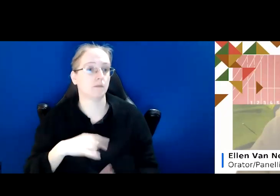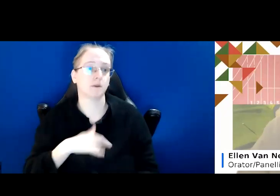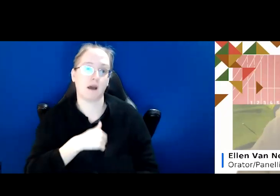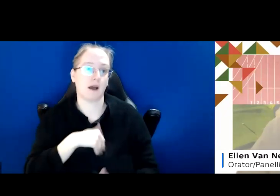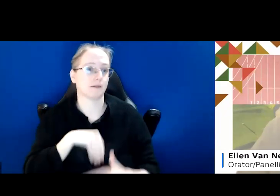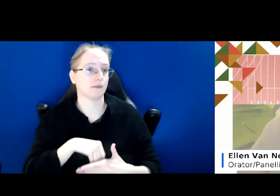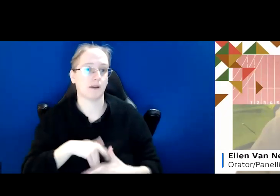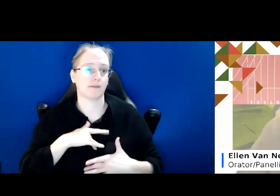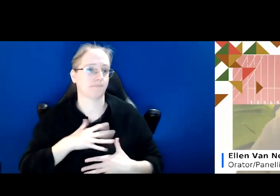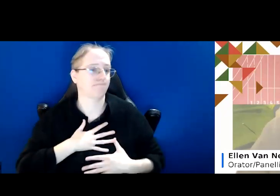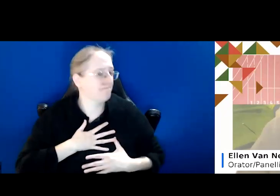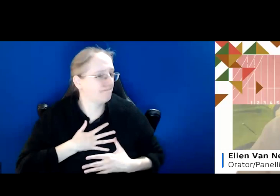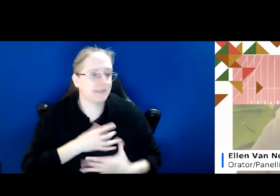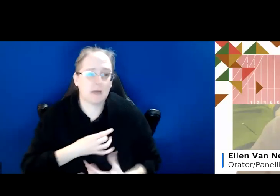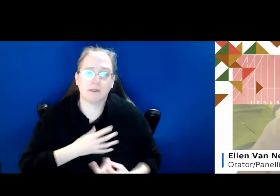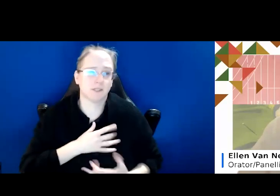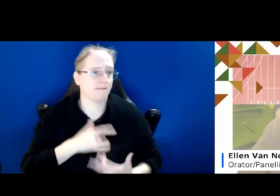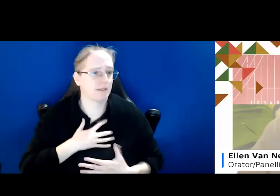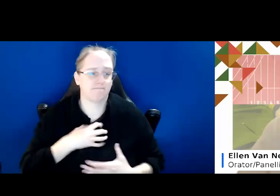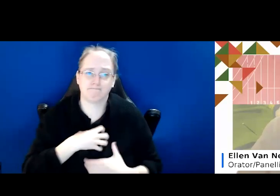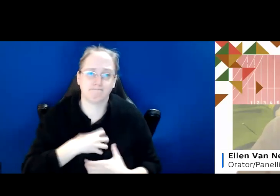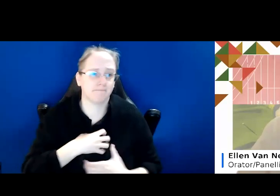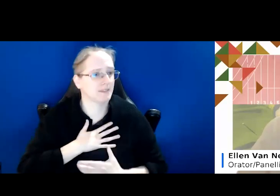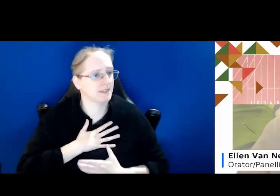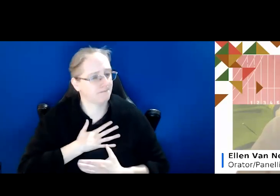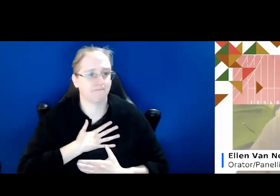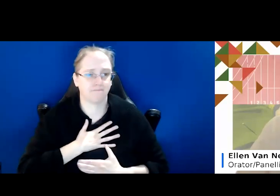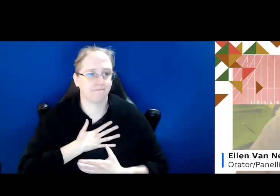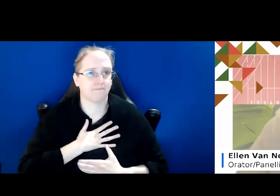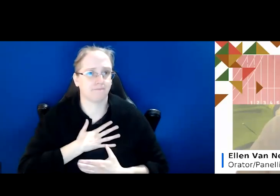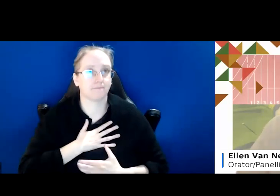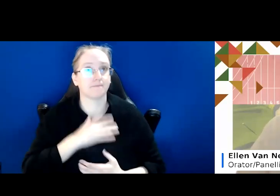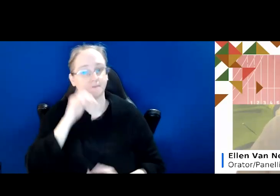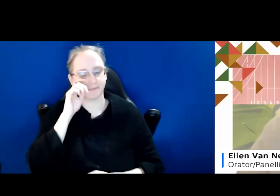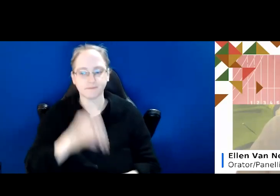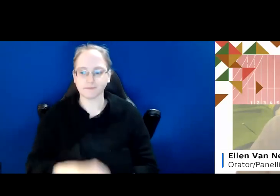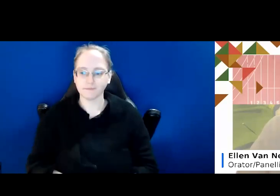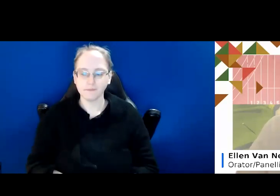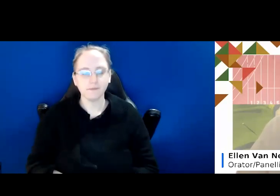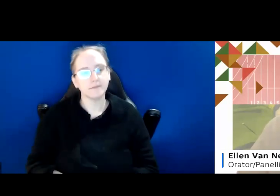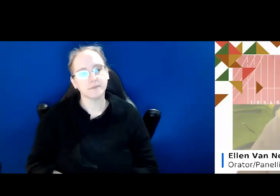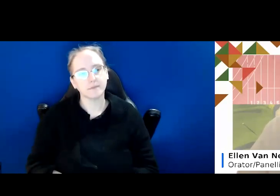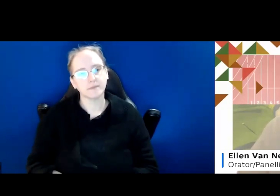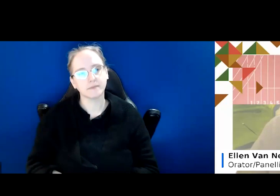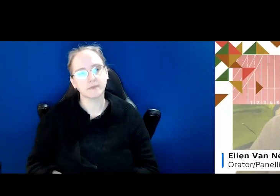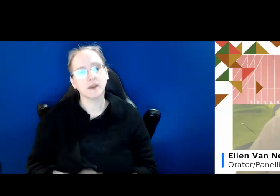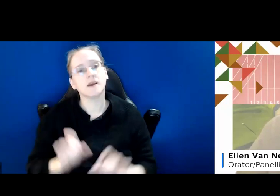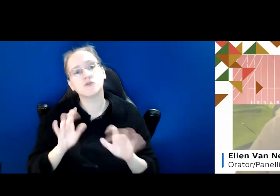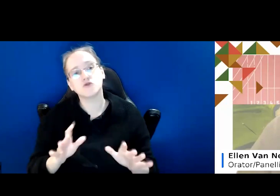Sport in Australia is seen as a sacred cow. You can't criticize the way that Australian sport is set up.